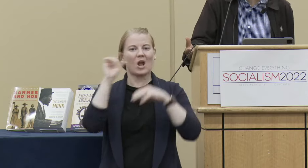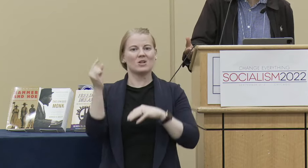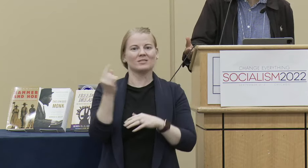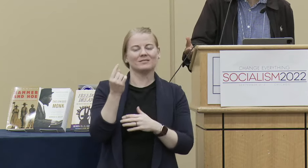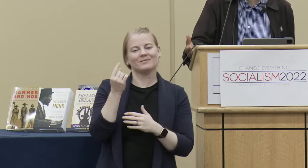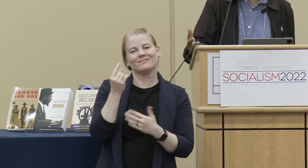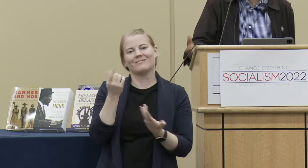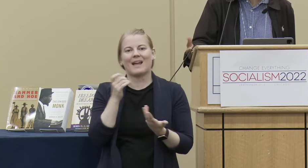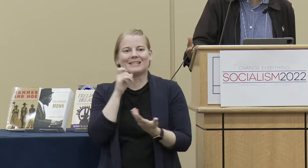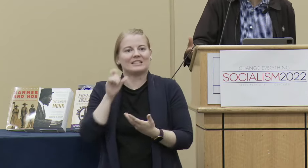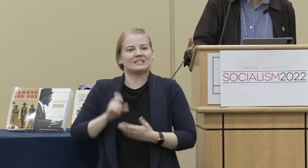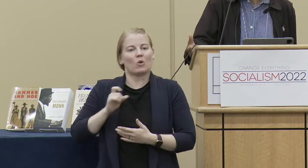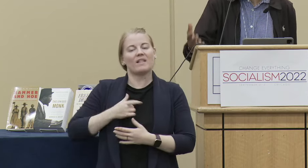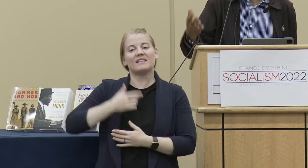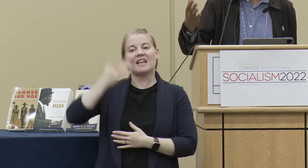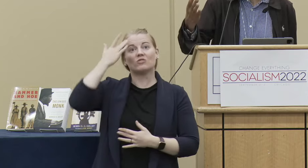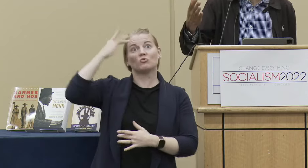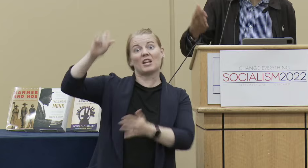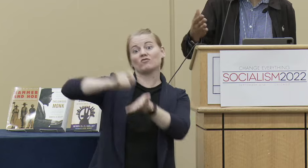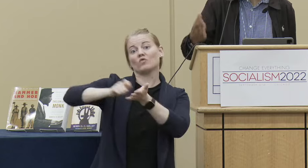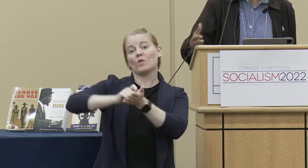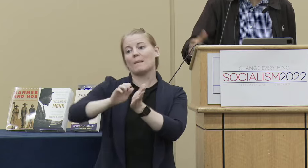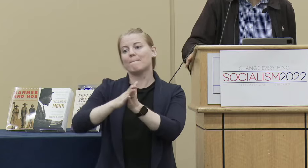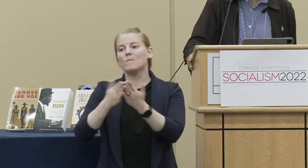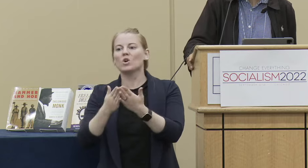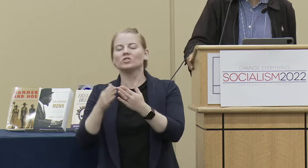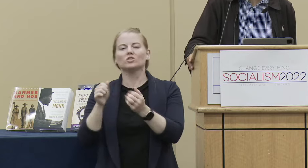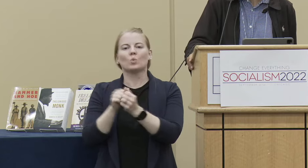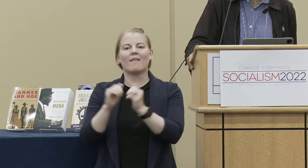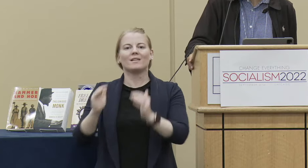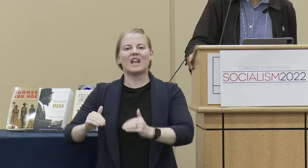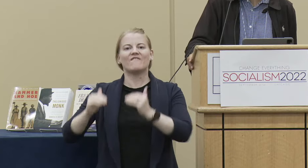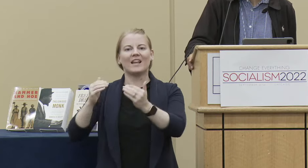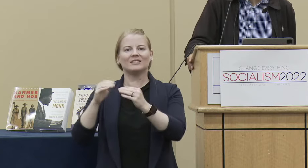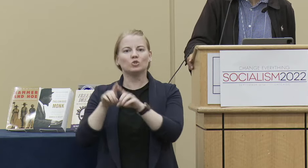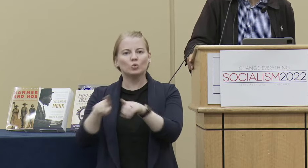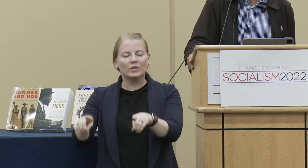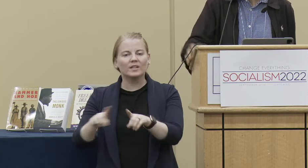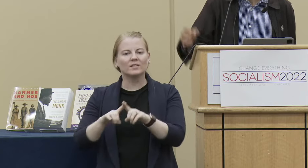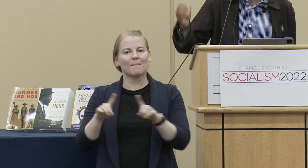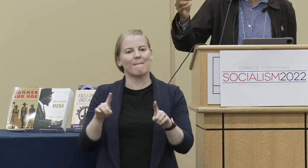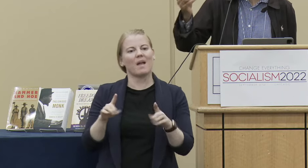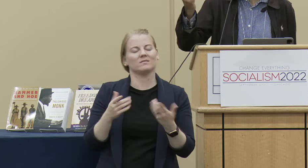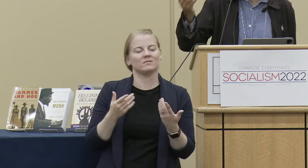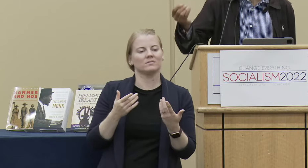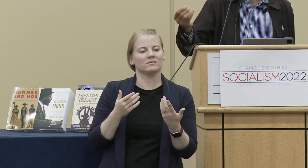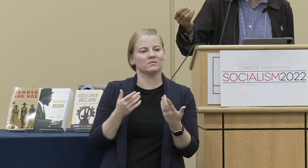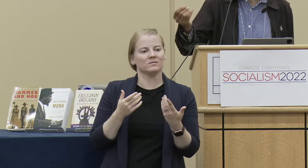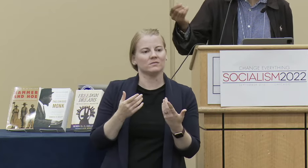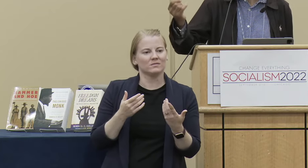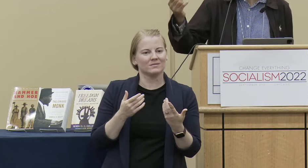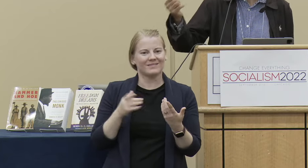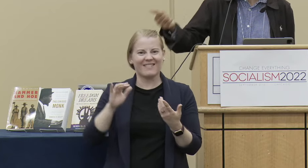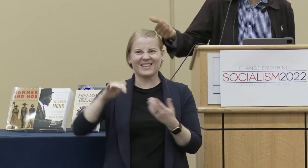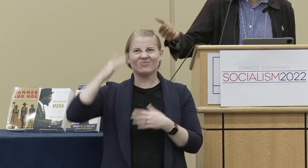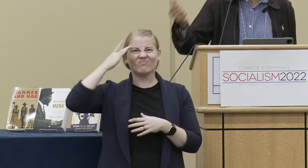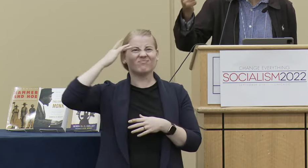necessarily the intellectuals, not the ones who have written books , earn doctorates. Part of what Sedgwick Robinson